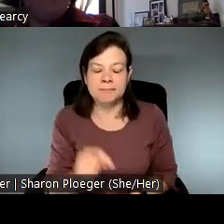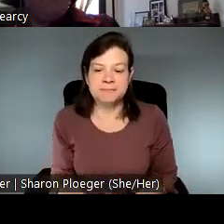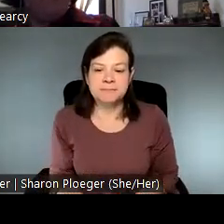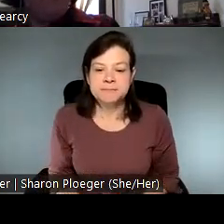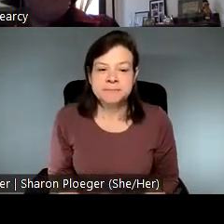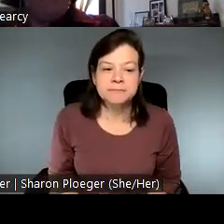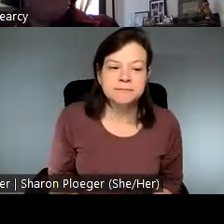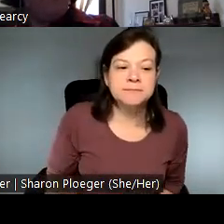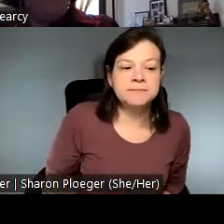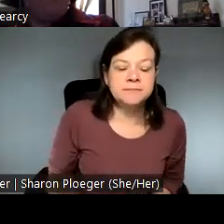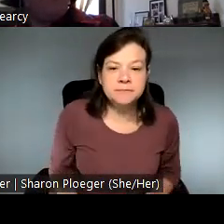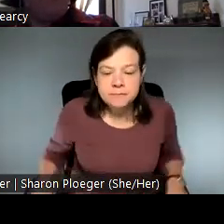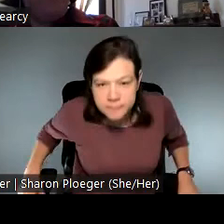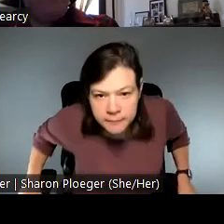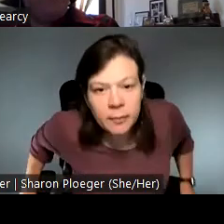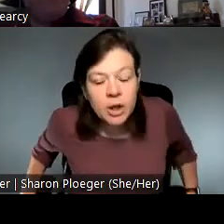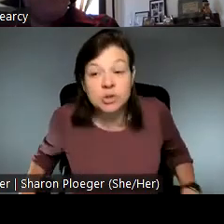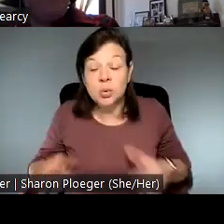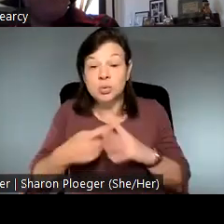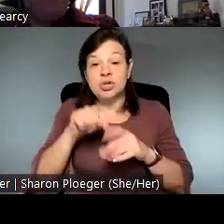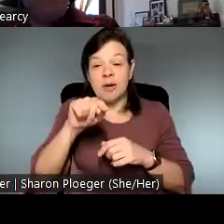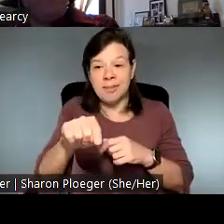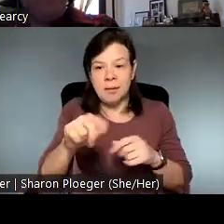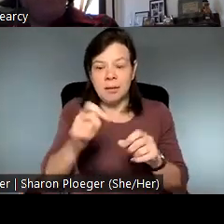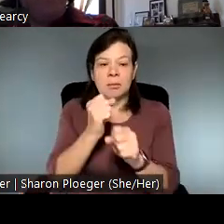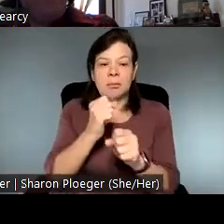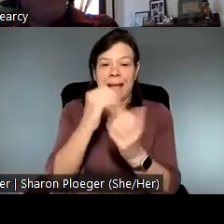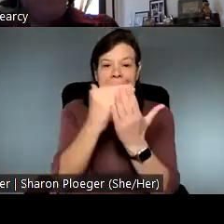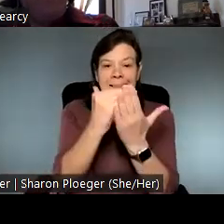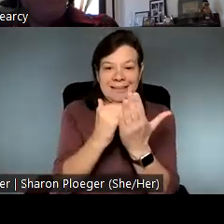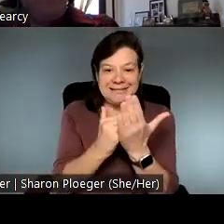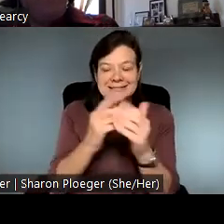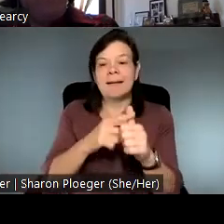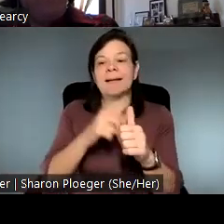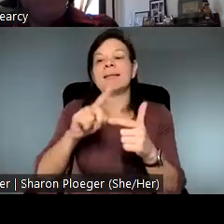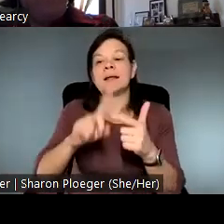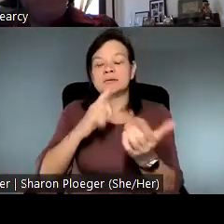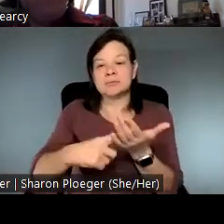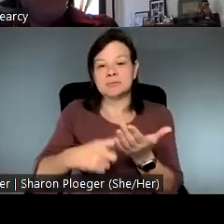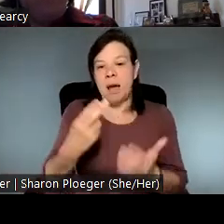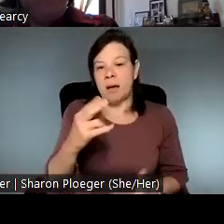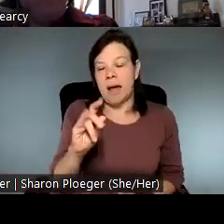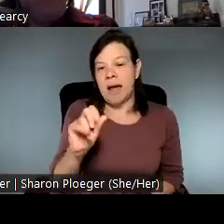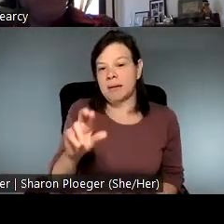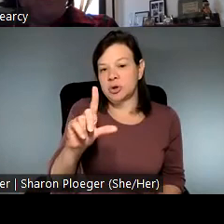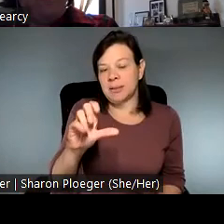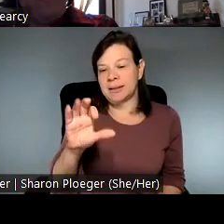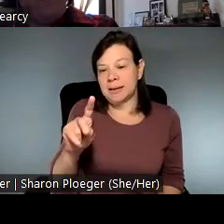and then we're gonna go into making lists and then we're gonna touch on hyperlinks. After that page two is the alt text demo,